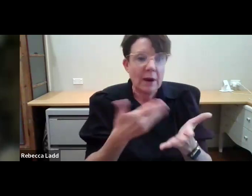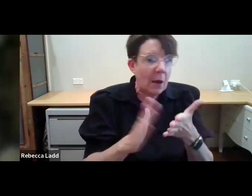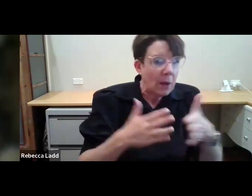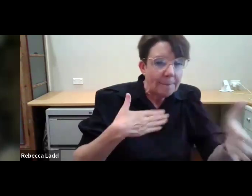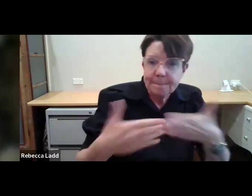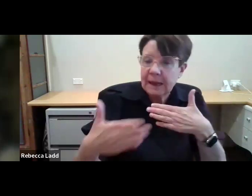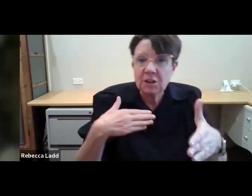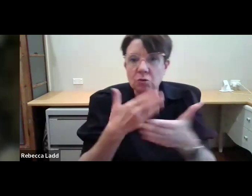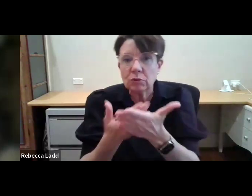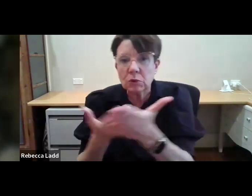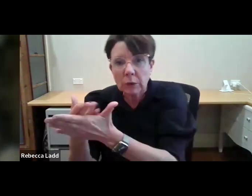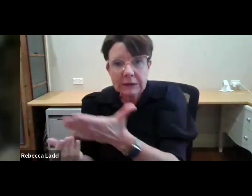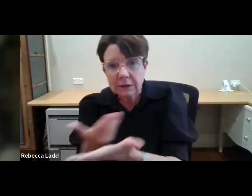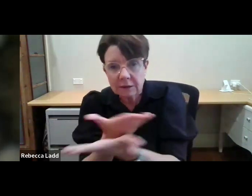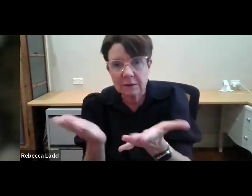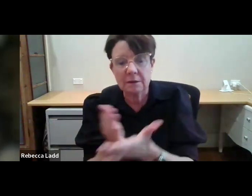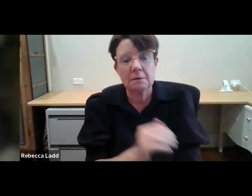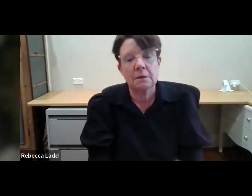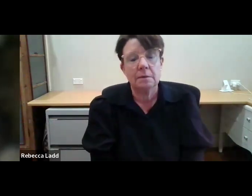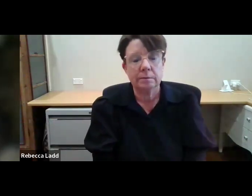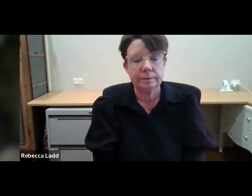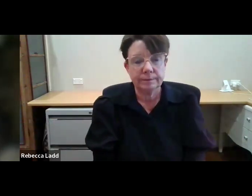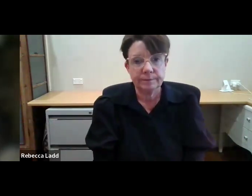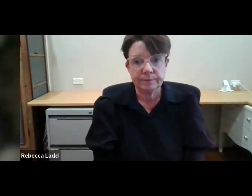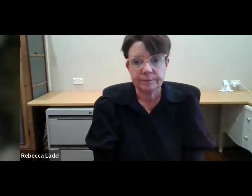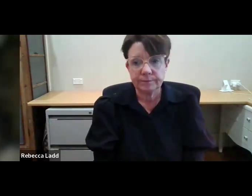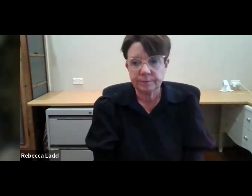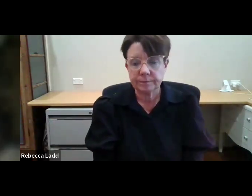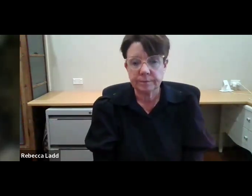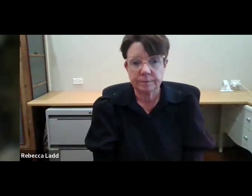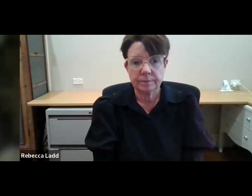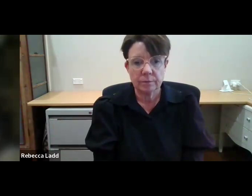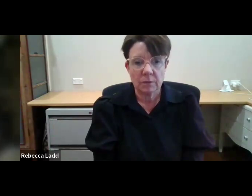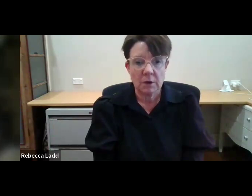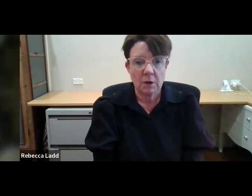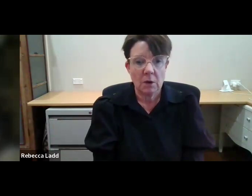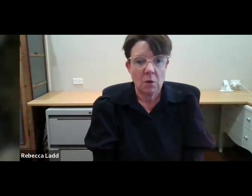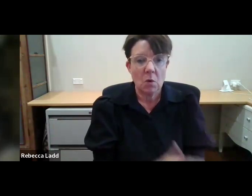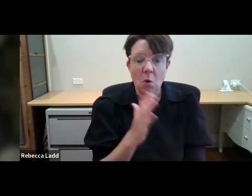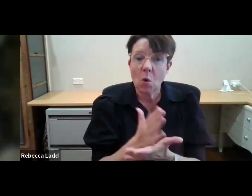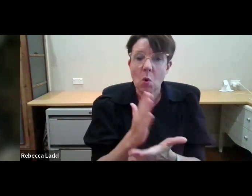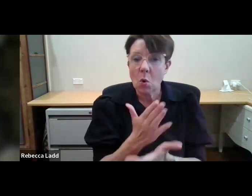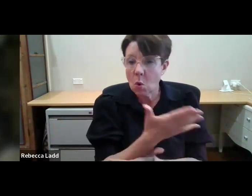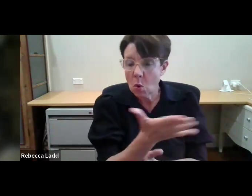, we are the sector that IBM engineers so that is a wonderful place -- imagine e